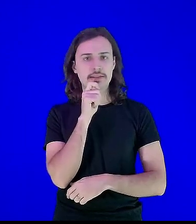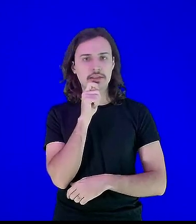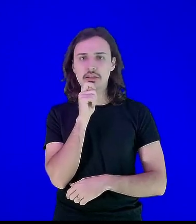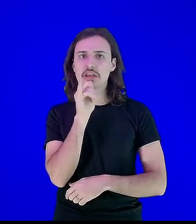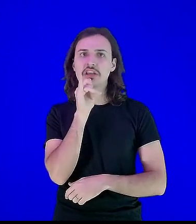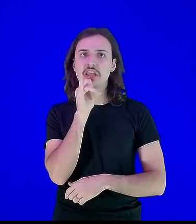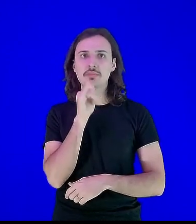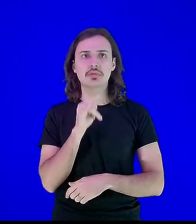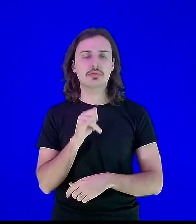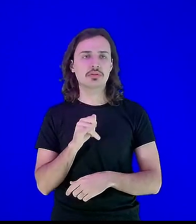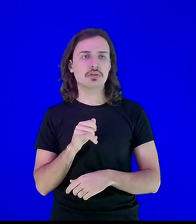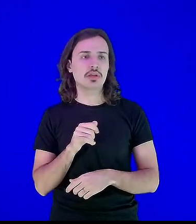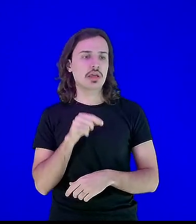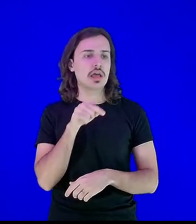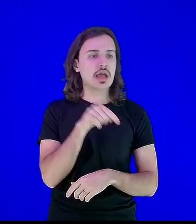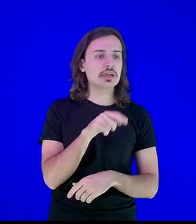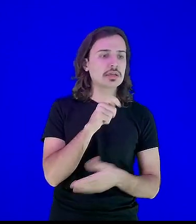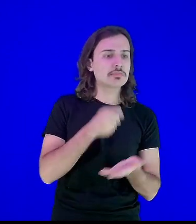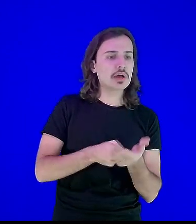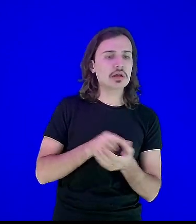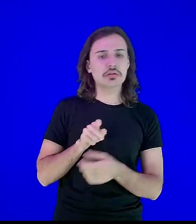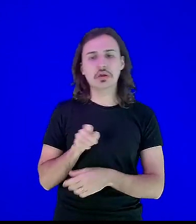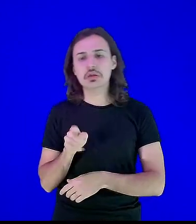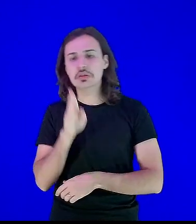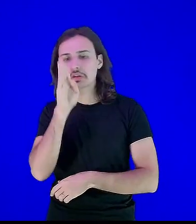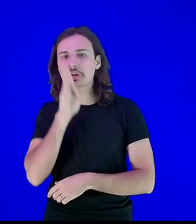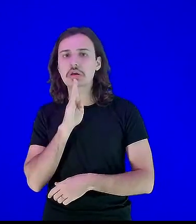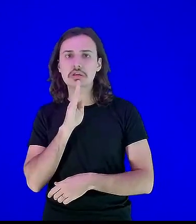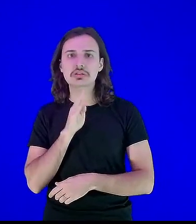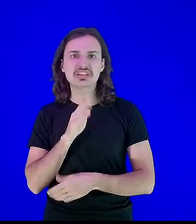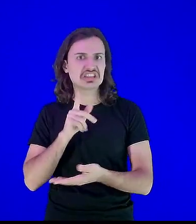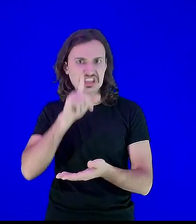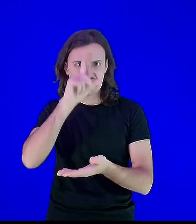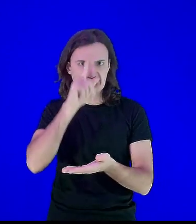aside of that, I will be trying to implement some things